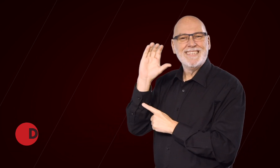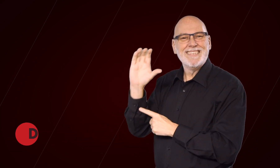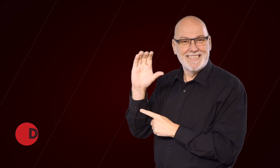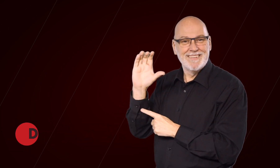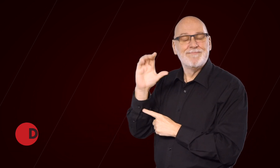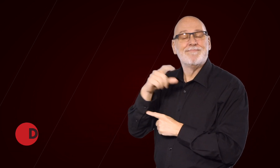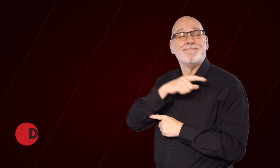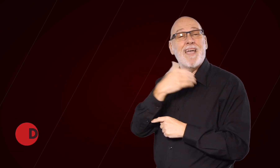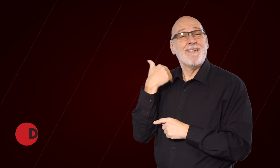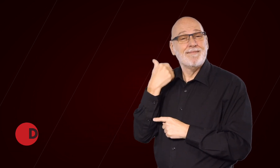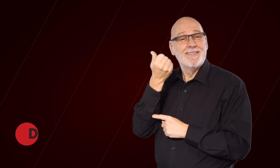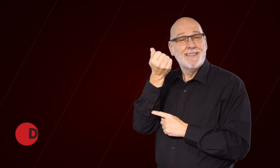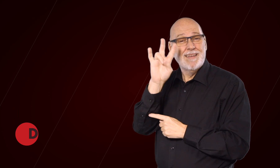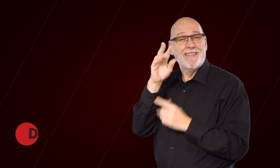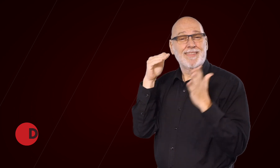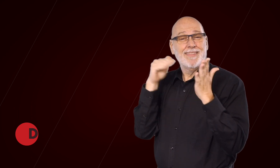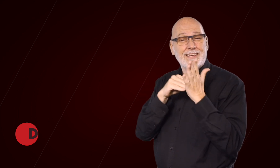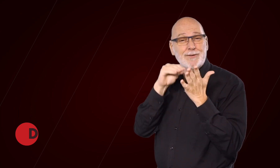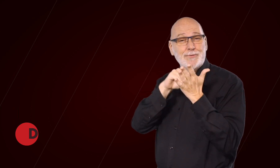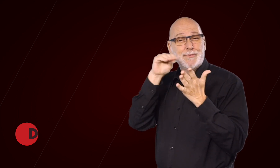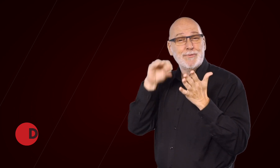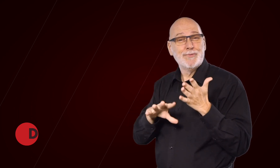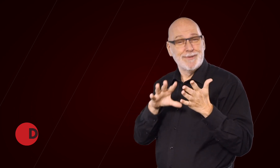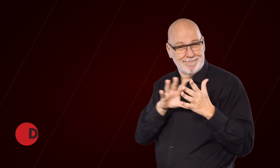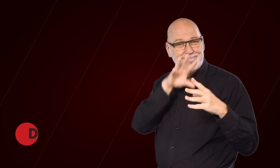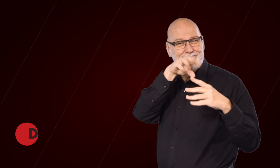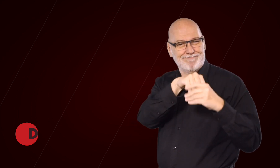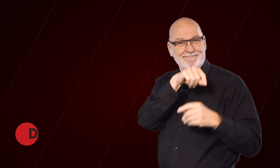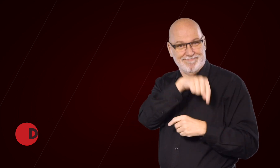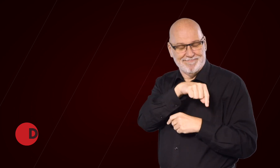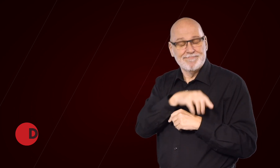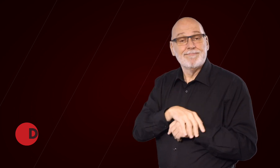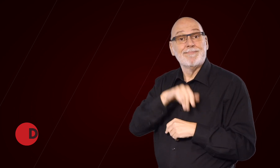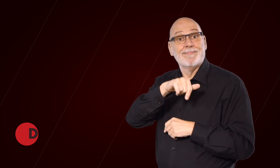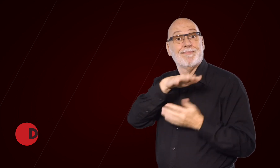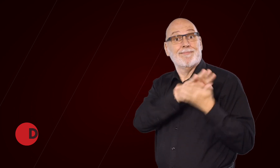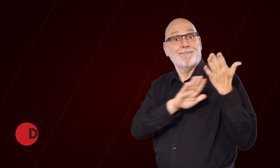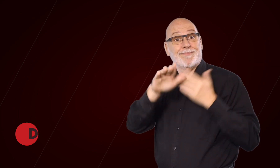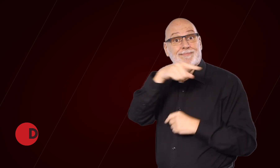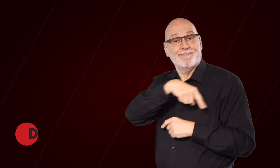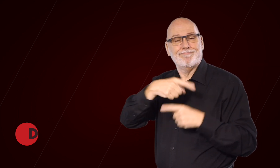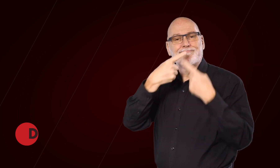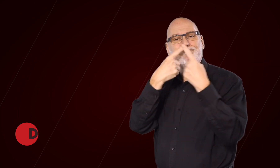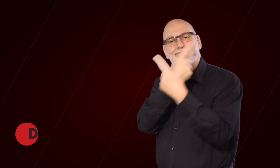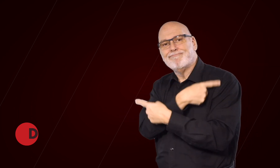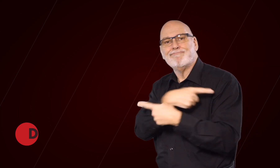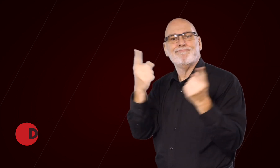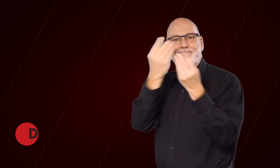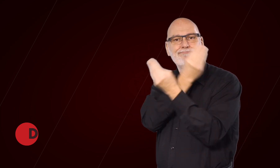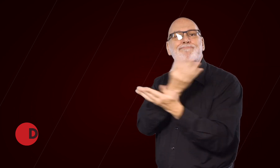with 17,000 students announced on December 16 that they were pausing